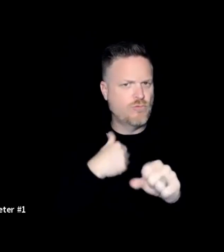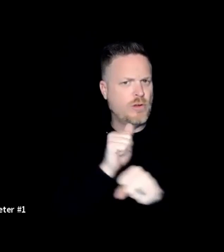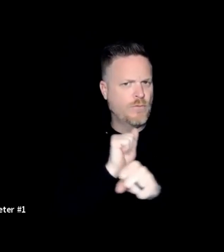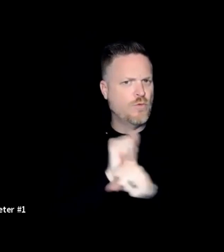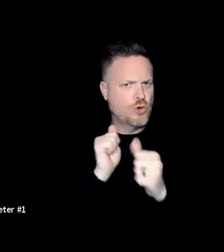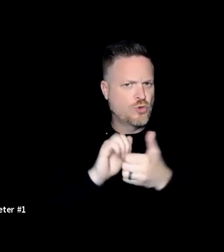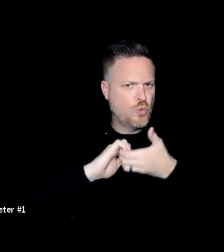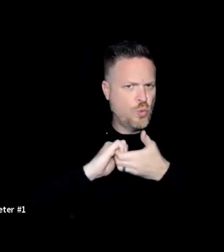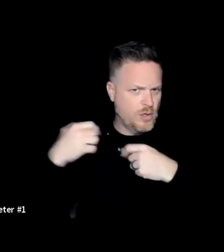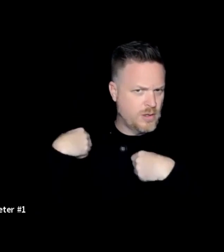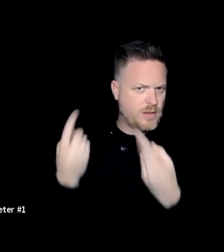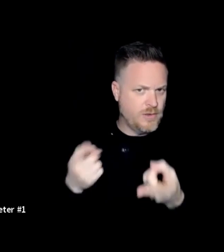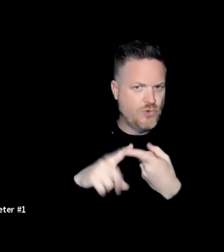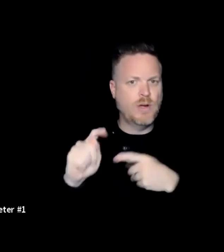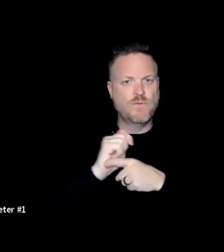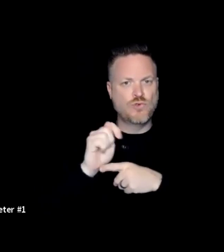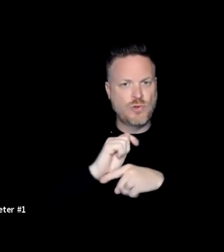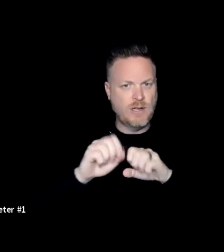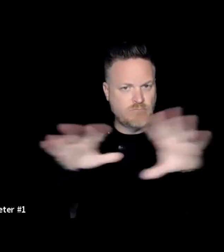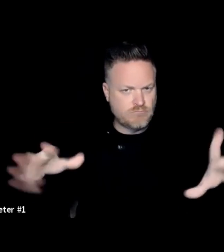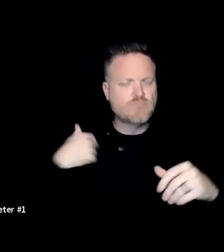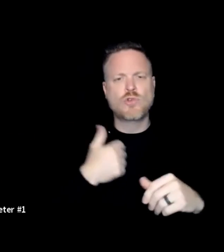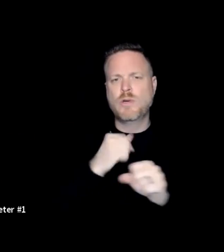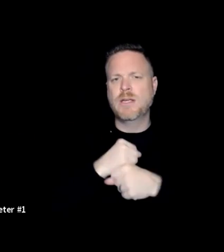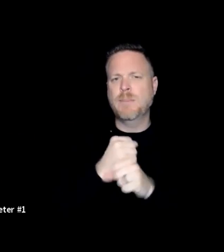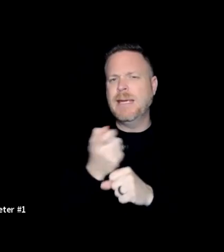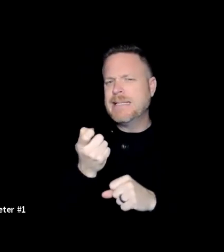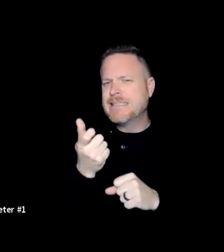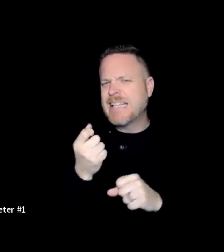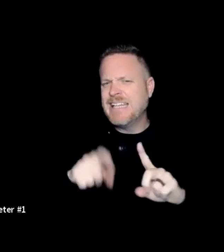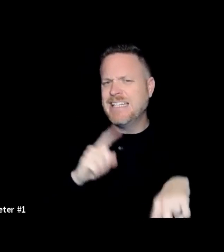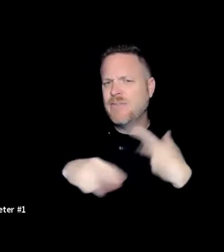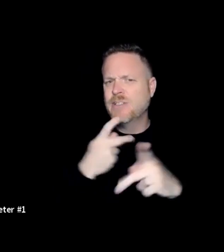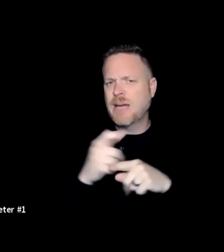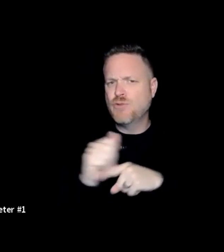training out, we have had to create a slightly different training for each one of those teams.